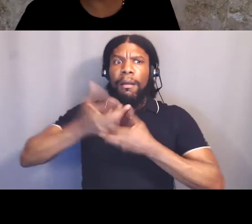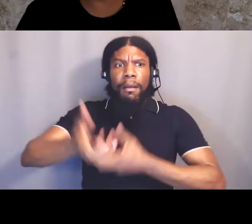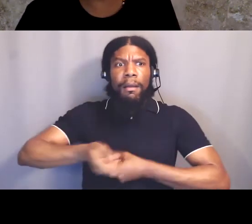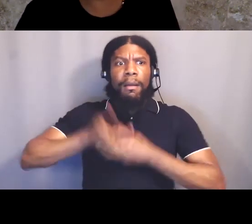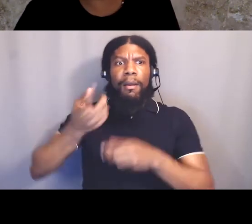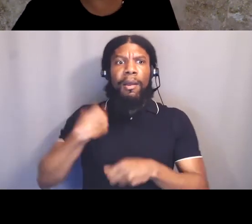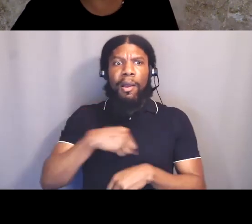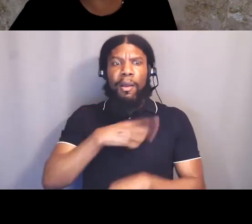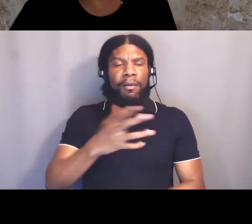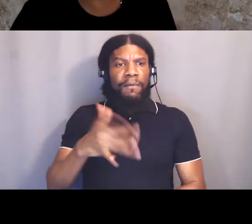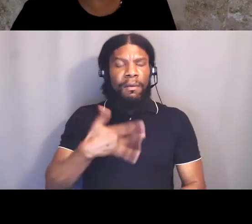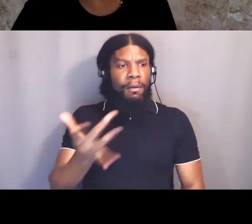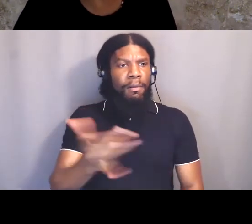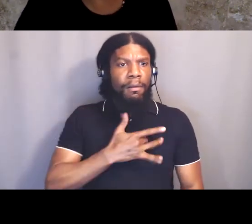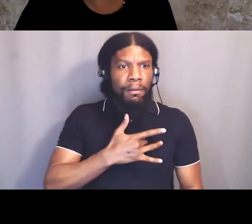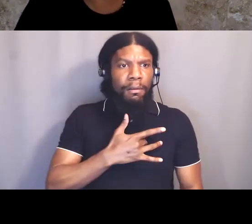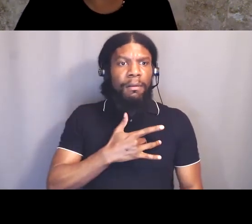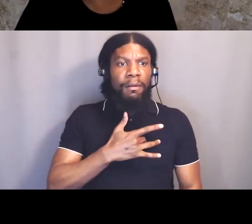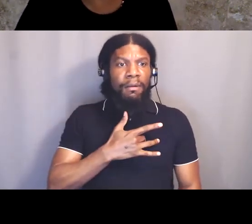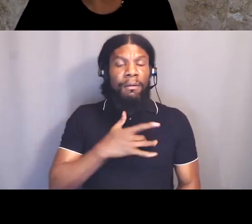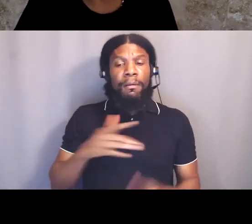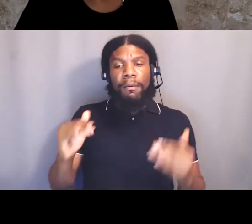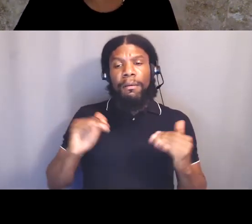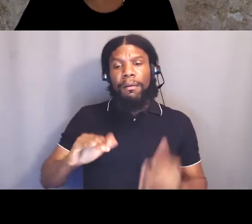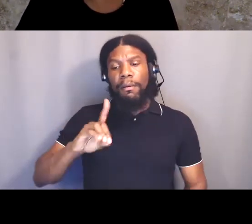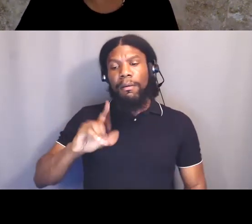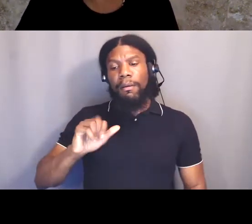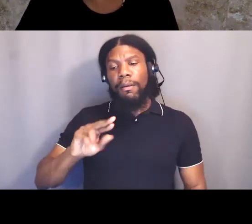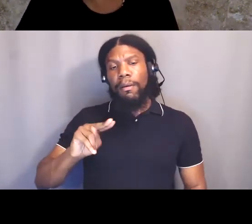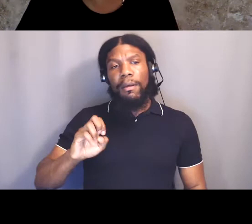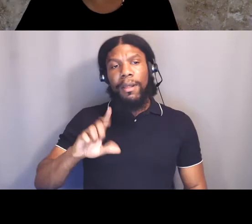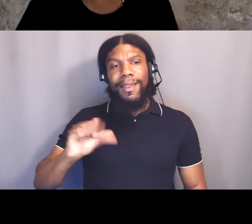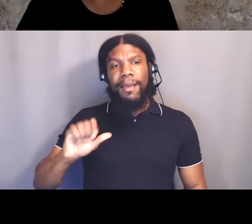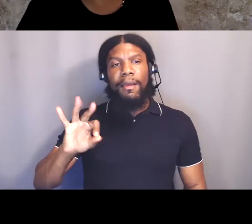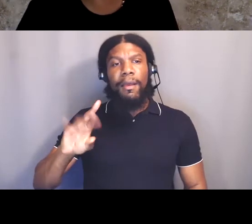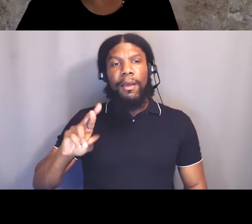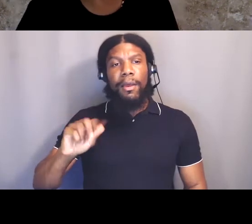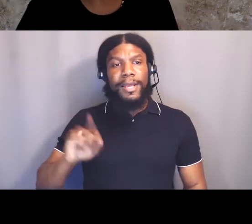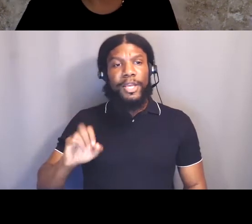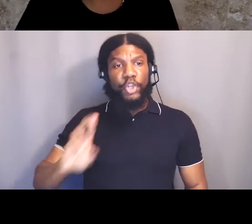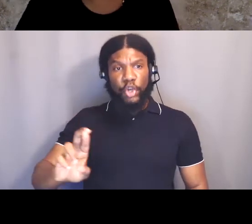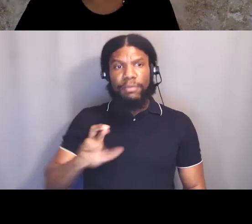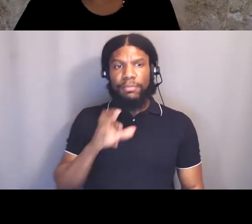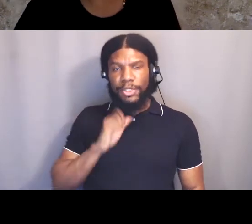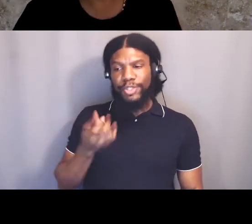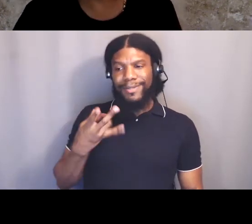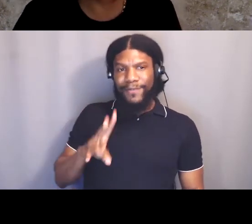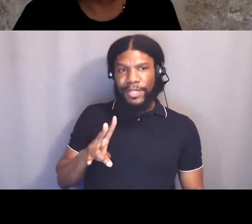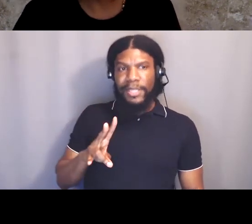and she was the 17 year old girl who refused to allow the state, to allow the city,